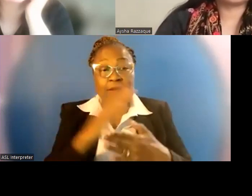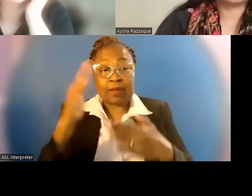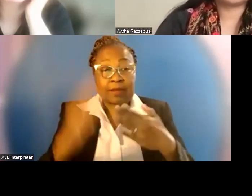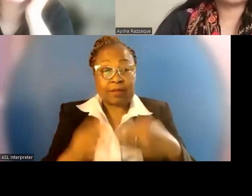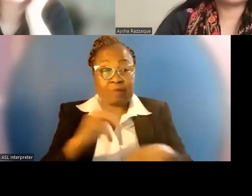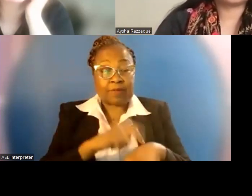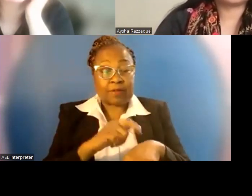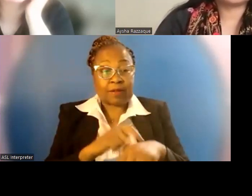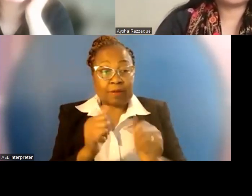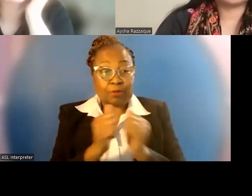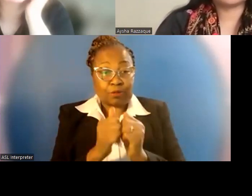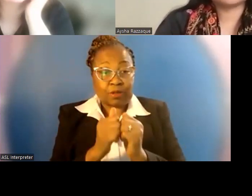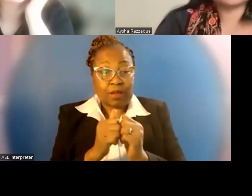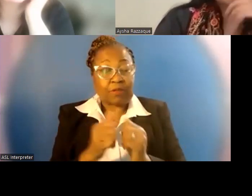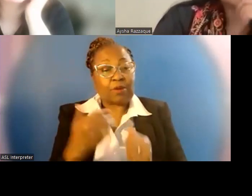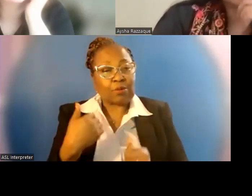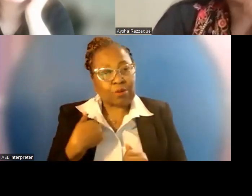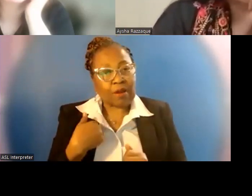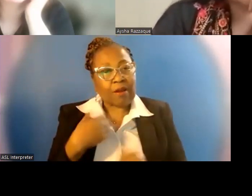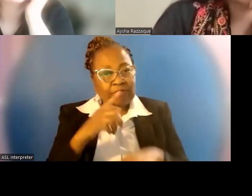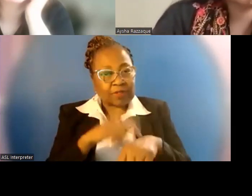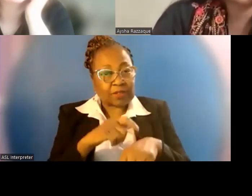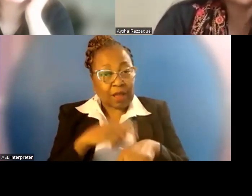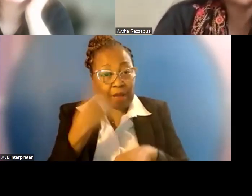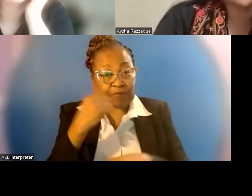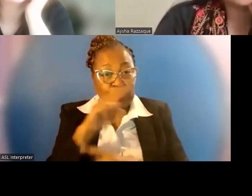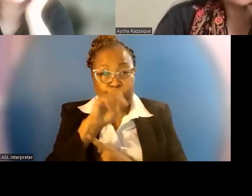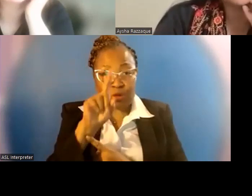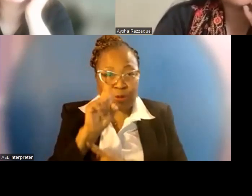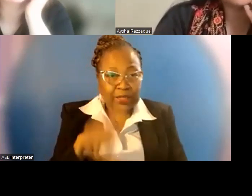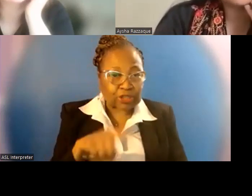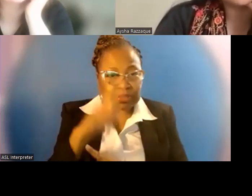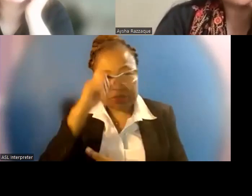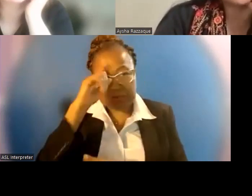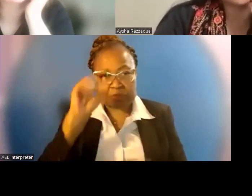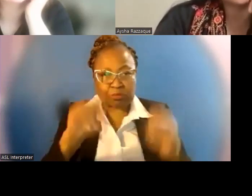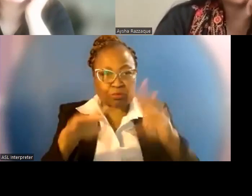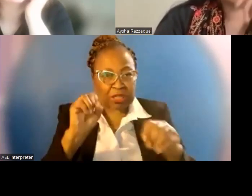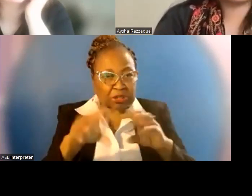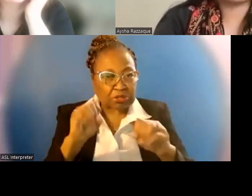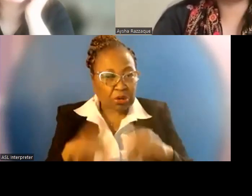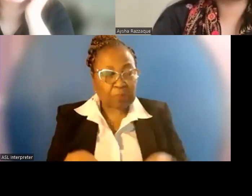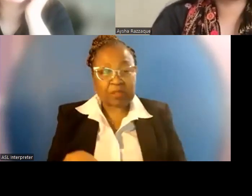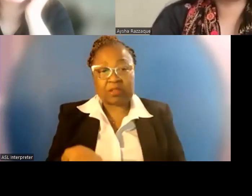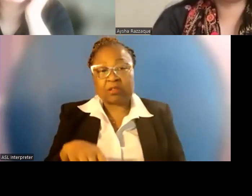we'll have some time for questions, brainstorming, Q and A and just general discussion.